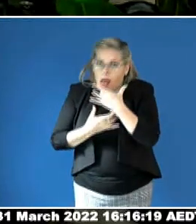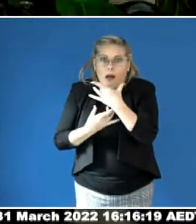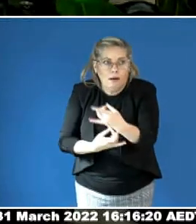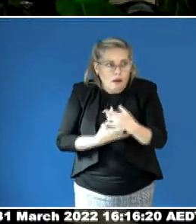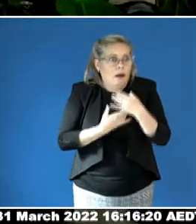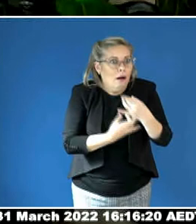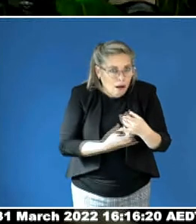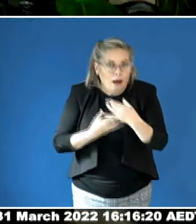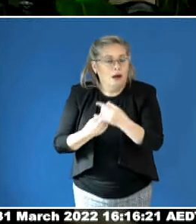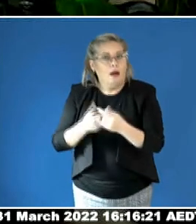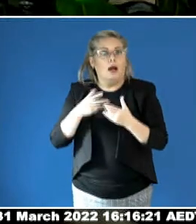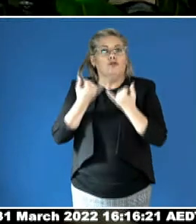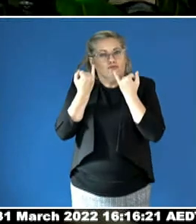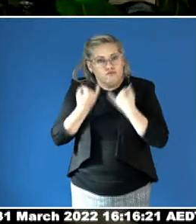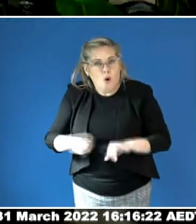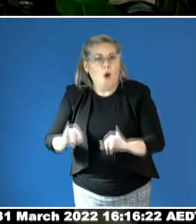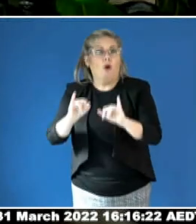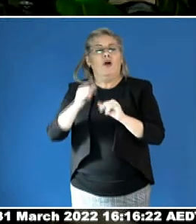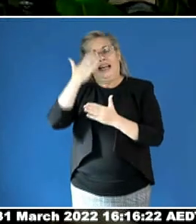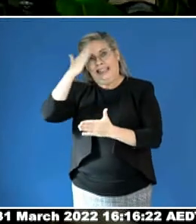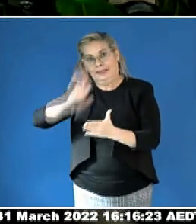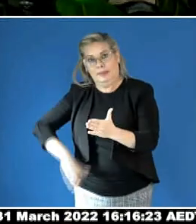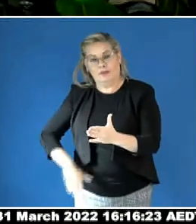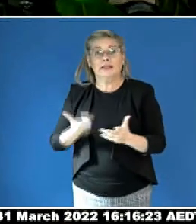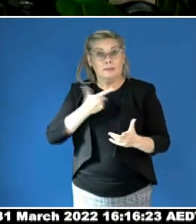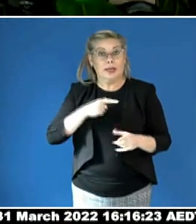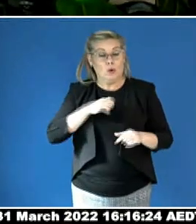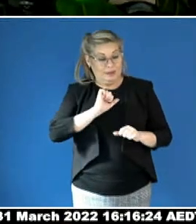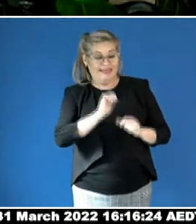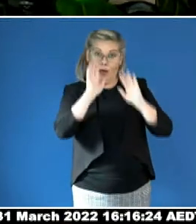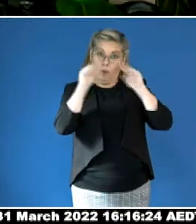giving them the support they need to leave toxic situations is critical.